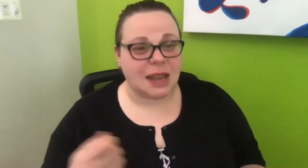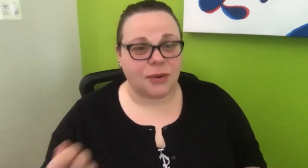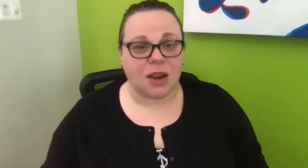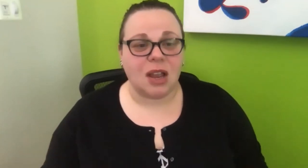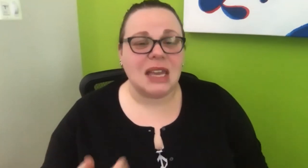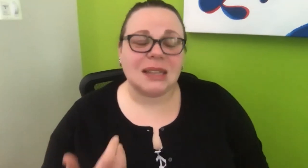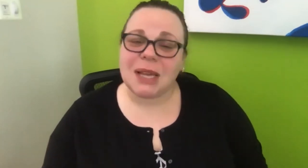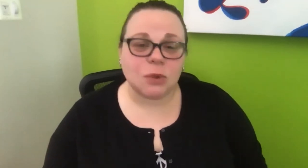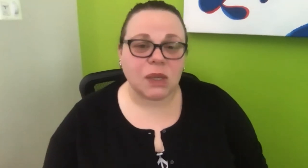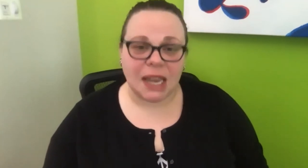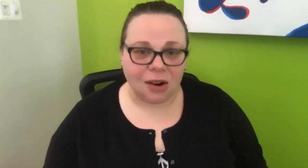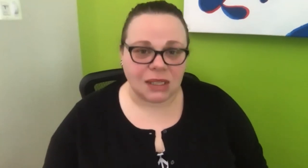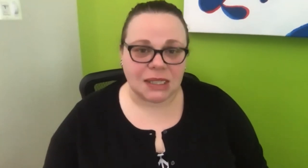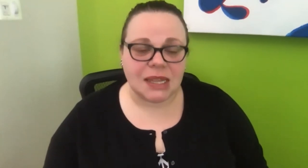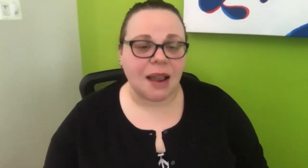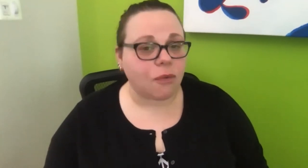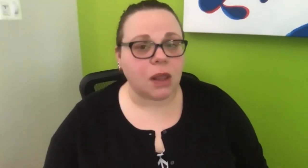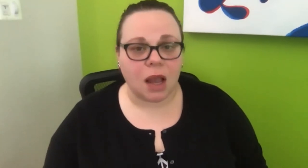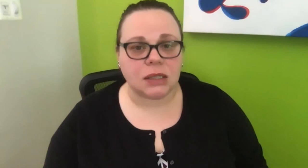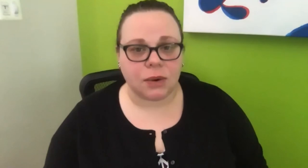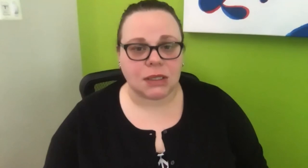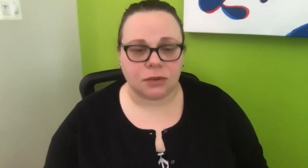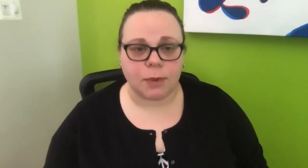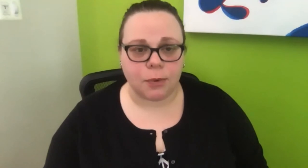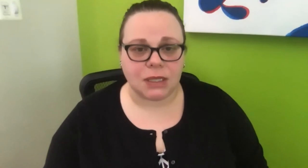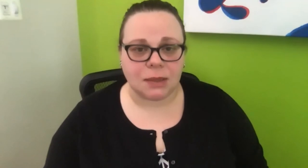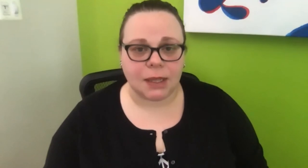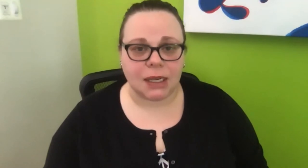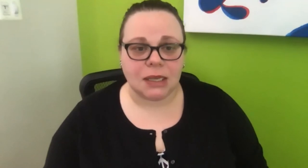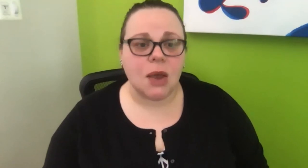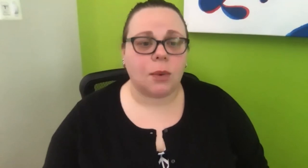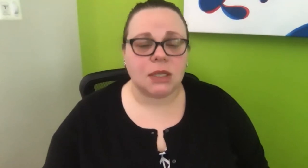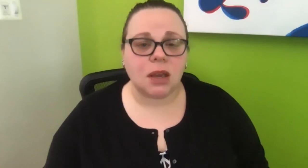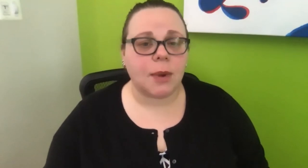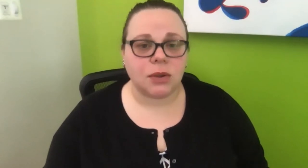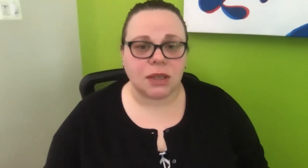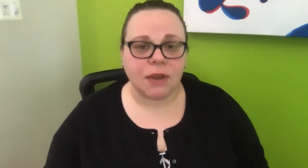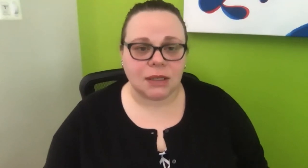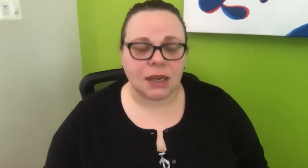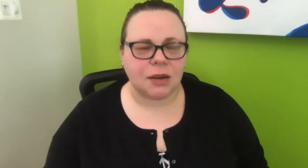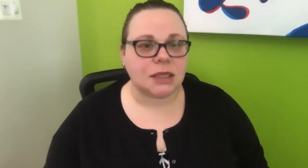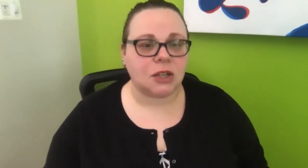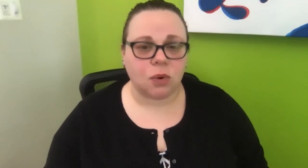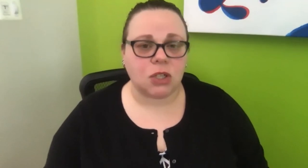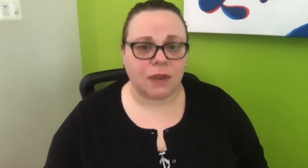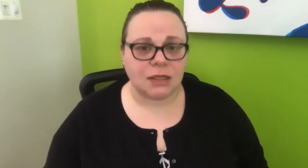sometimes really carelessly, that have real consequences for people with disabilities. When we talk about using ventilators and a shortage of ventilators ...